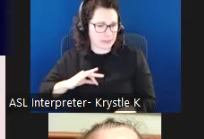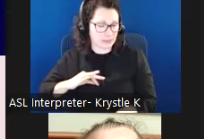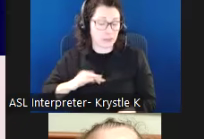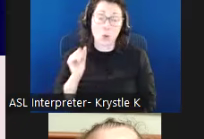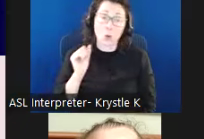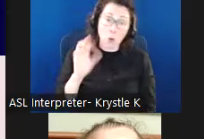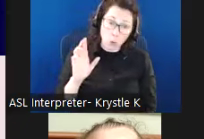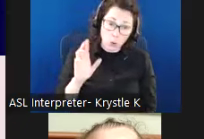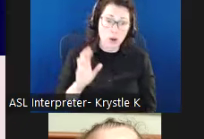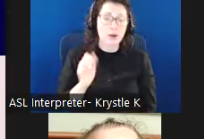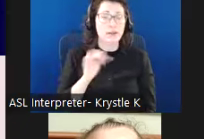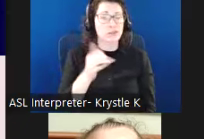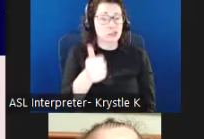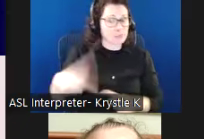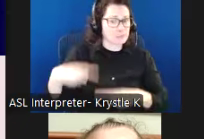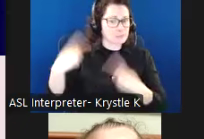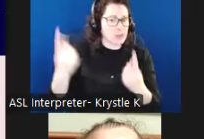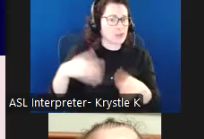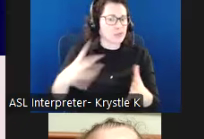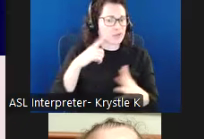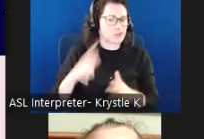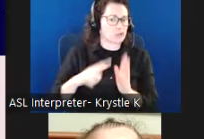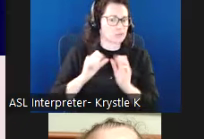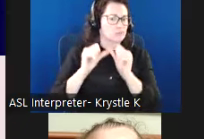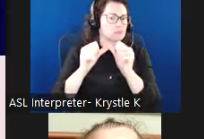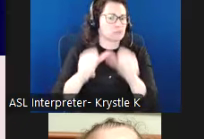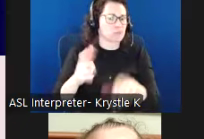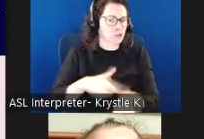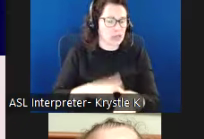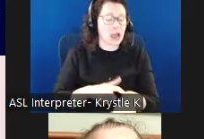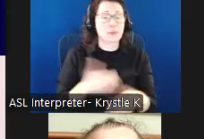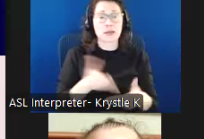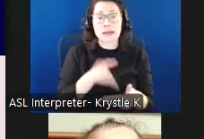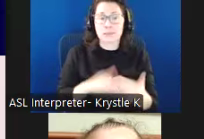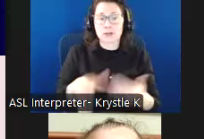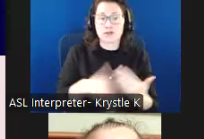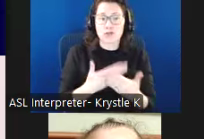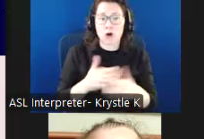someone who's been a care provider for a while and you've completed your